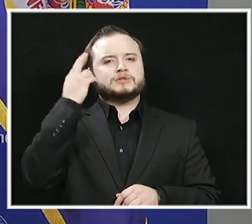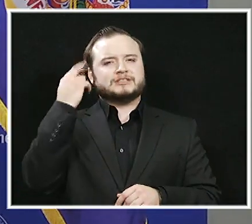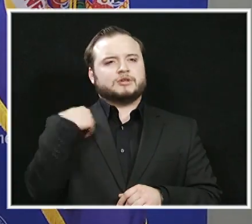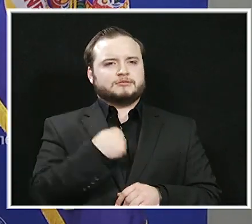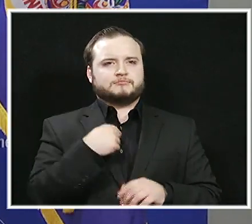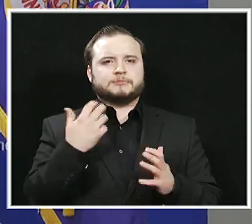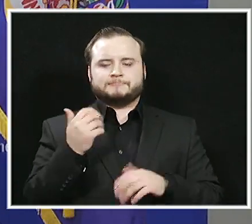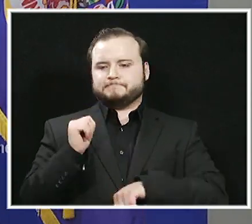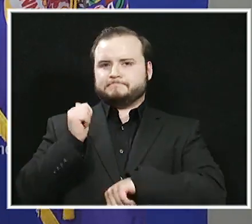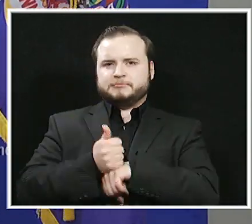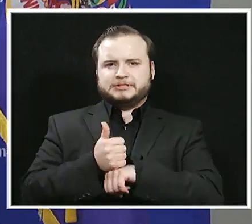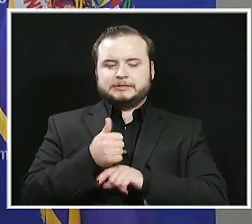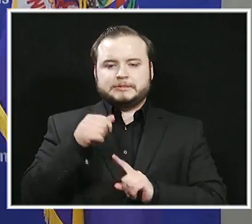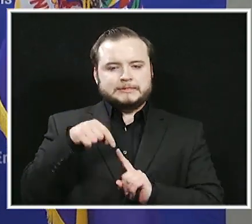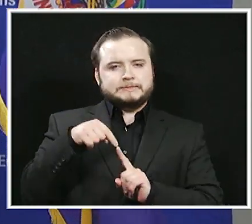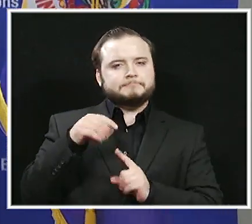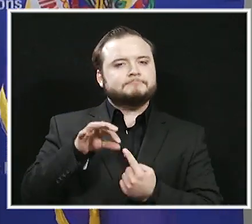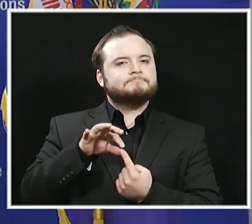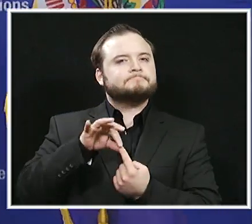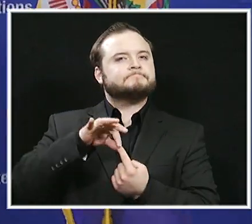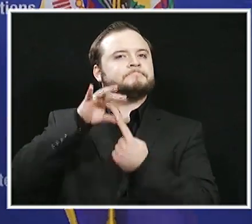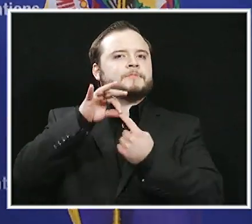around that economic sense is real and validated